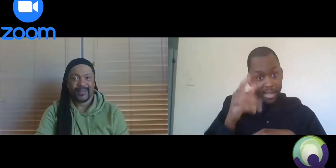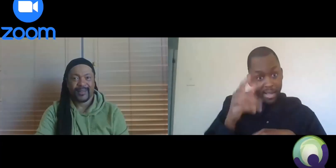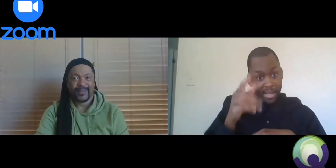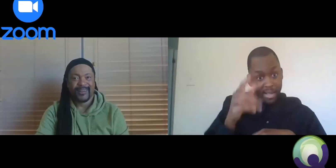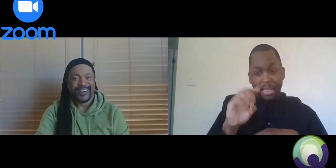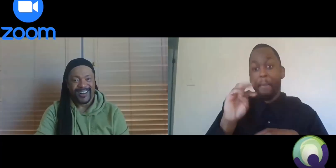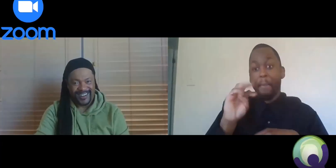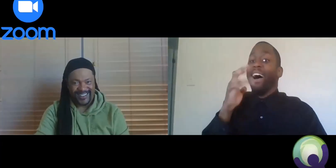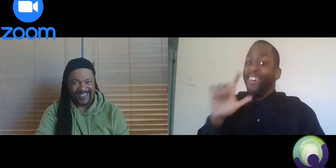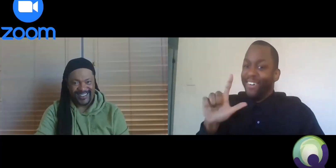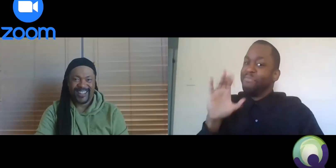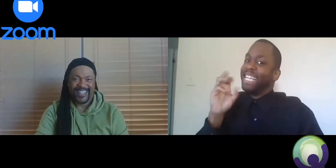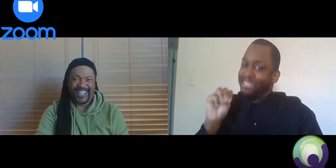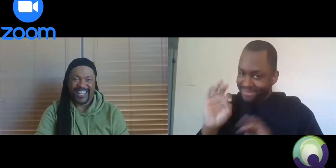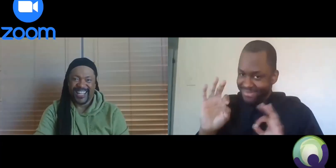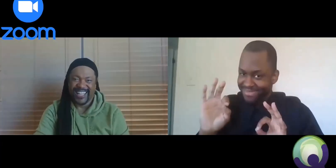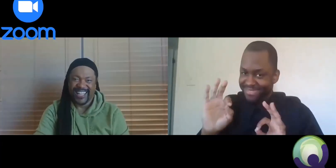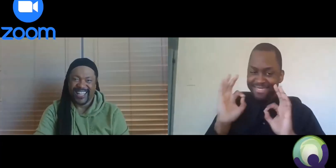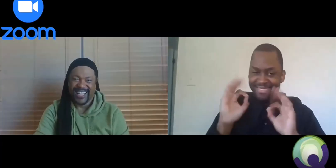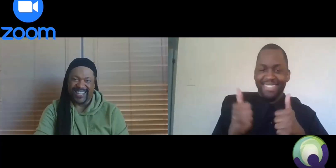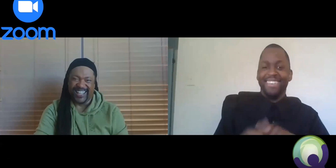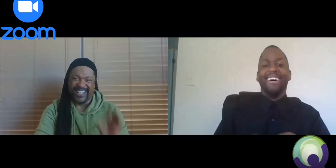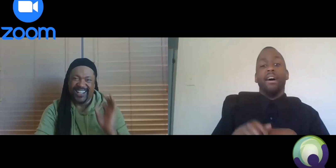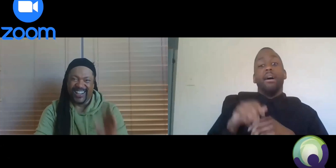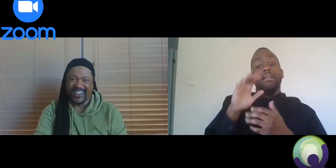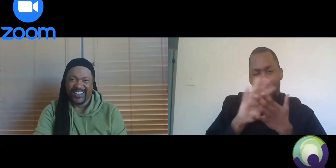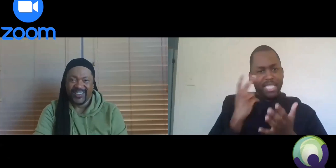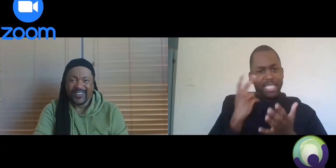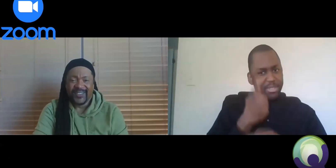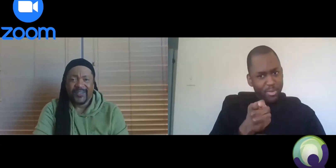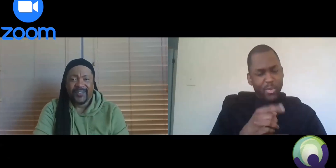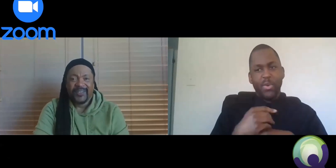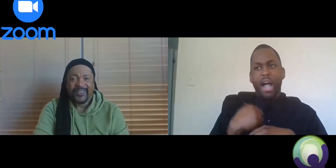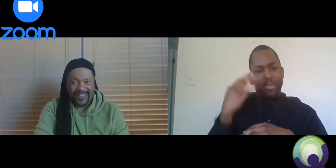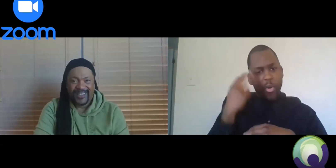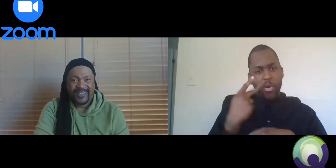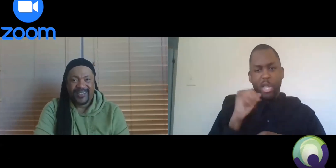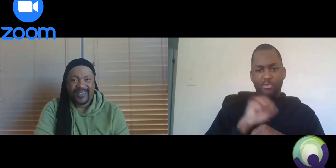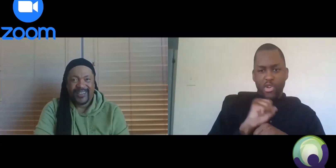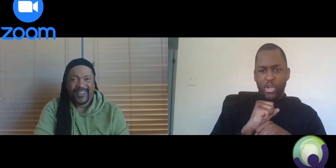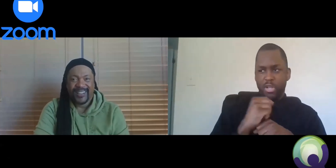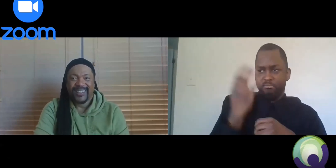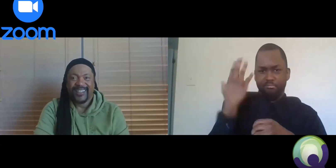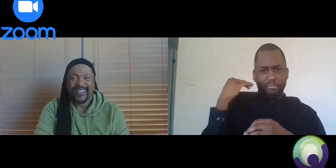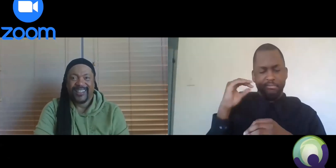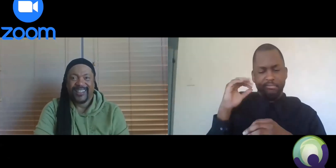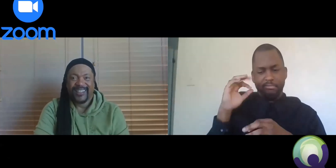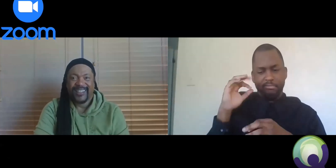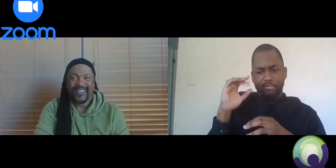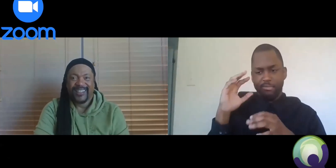Jonathan: Hello Mr. Fred Beam. It's nice to see you. I’ve seen some of your previous